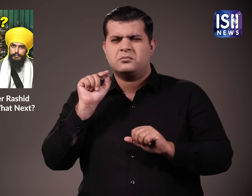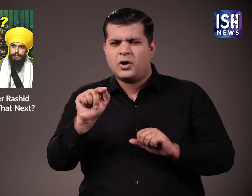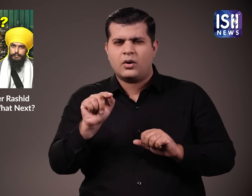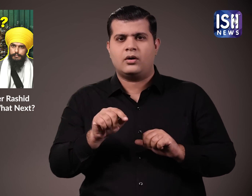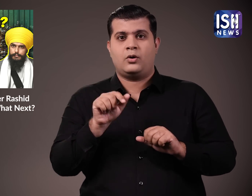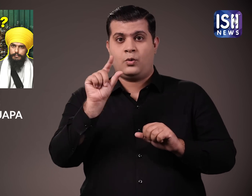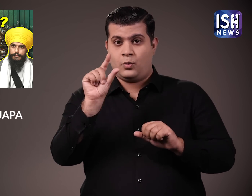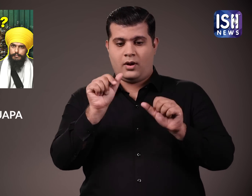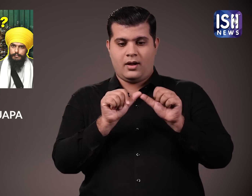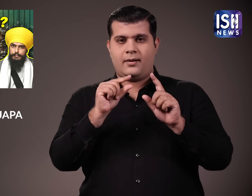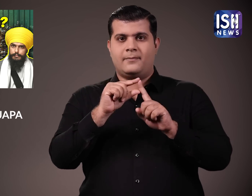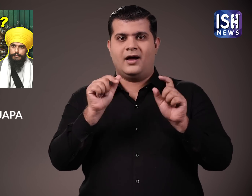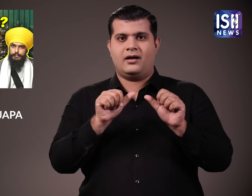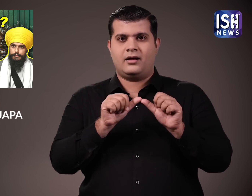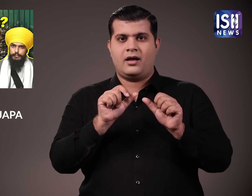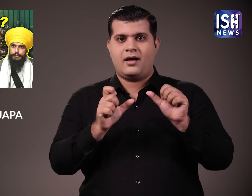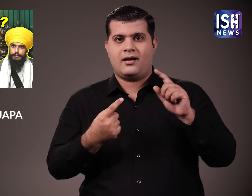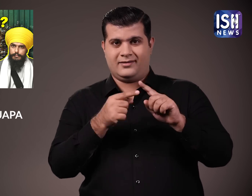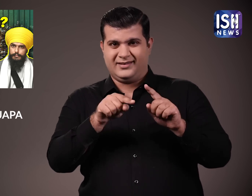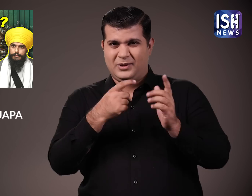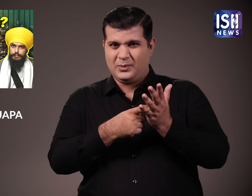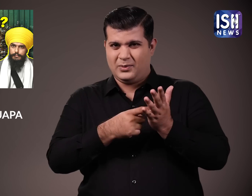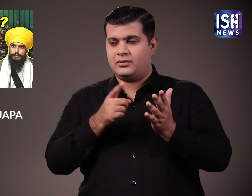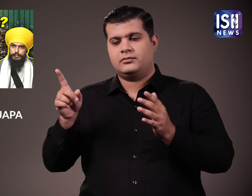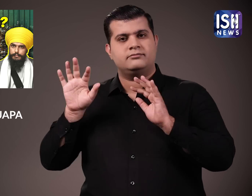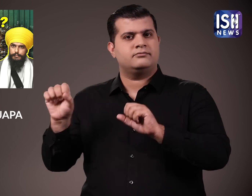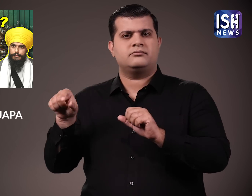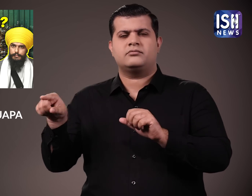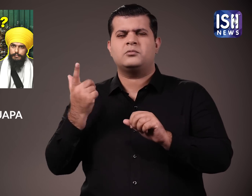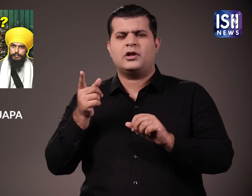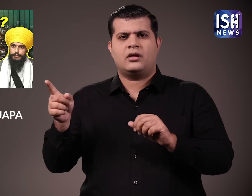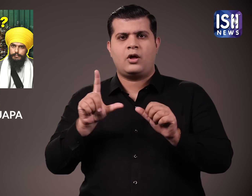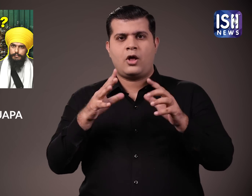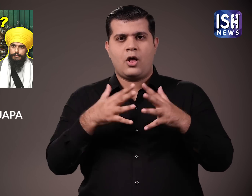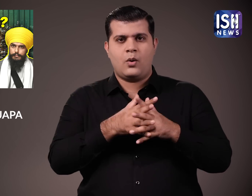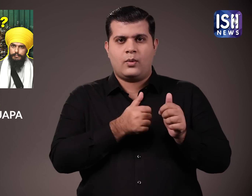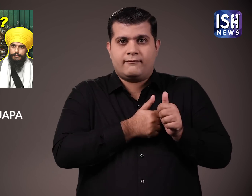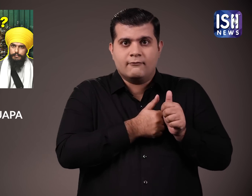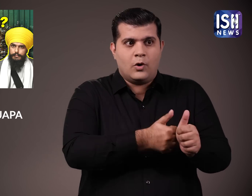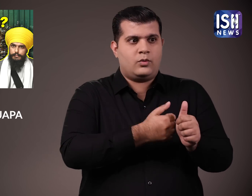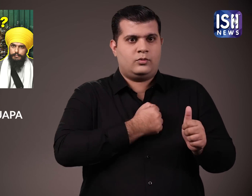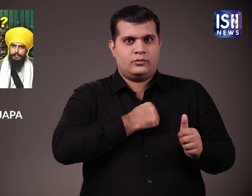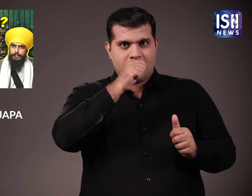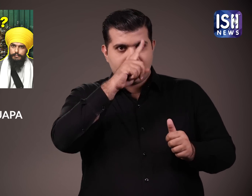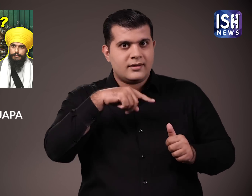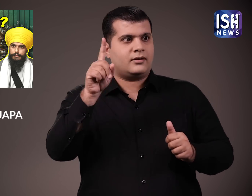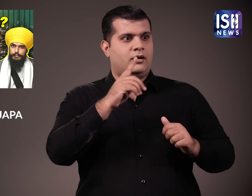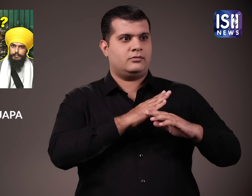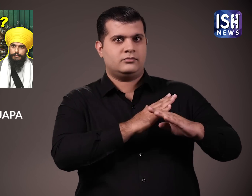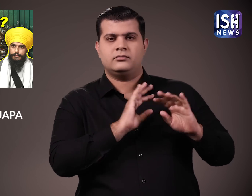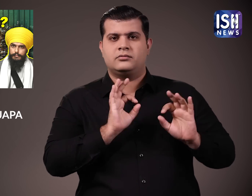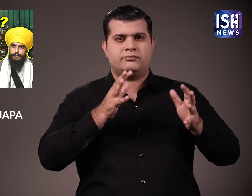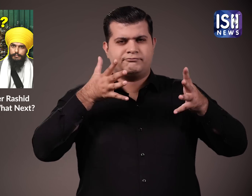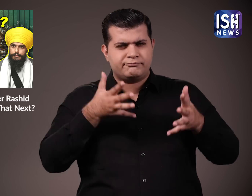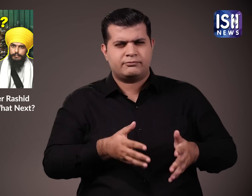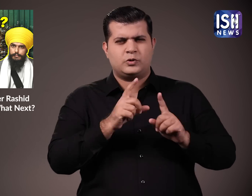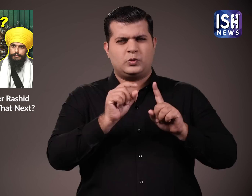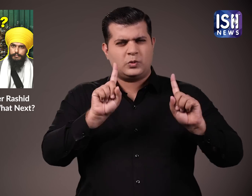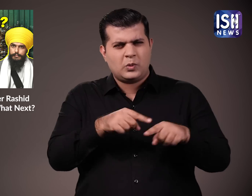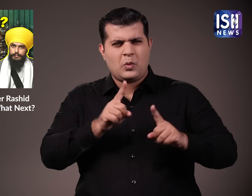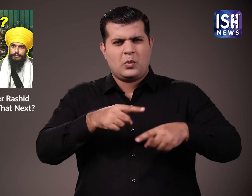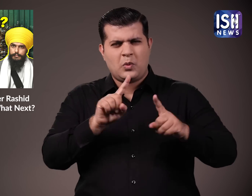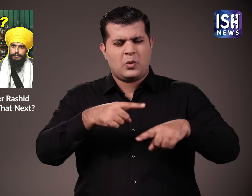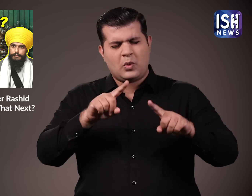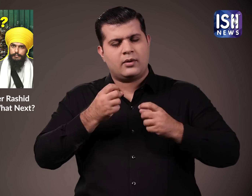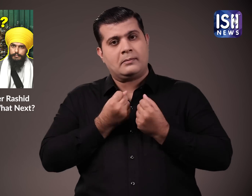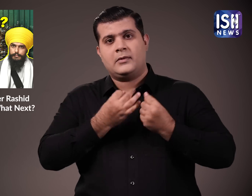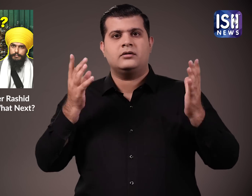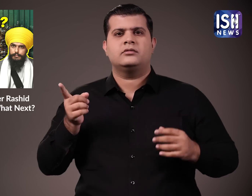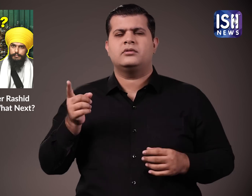under the Unlawful Activities (Prevention) Act (UAPA), which handle cases that harm India's safety.